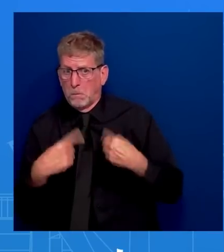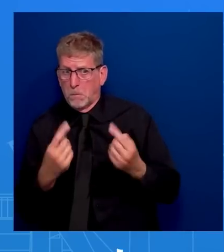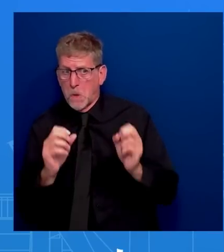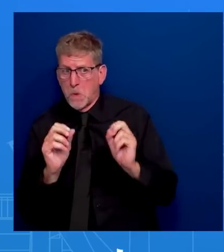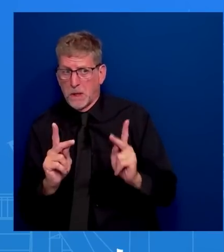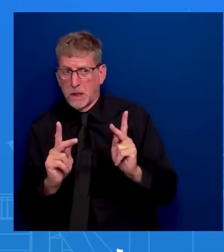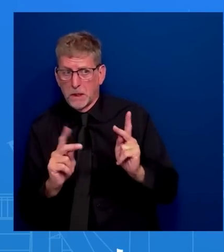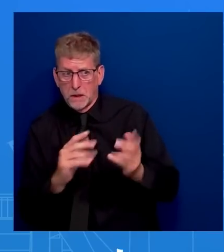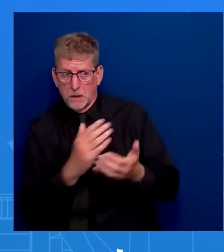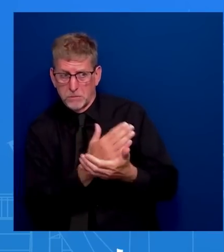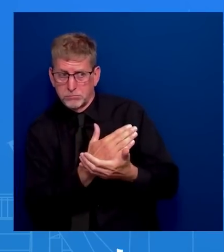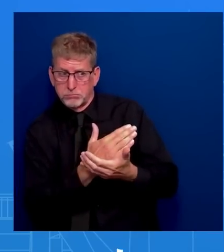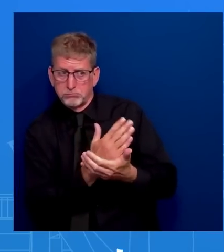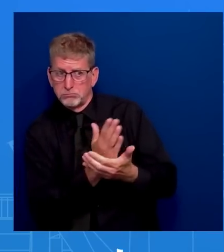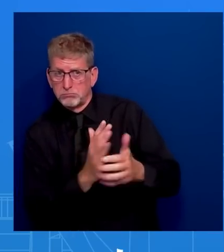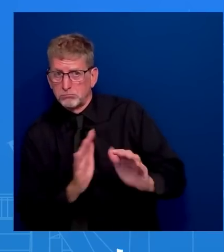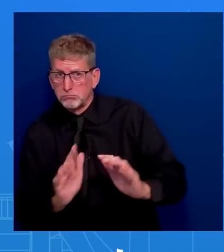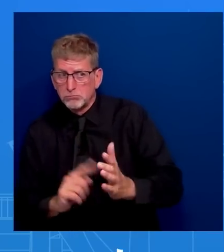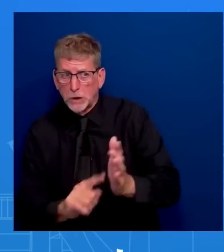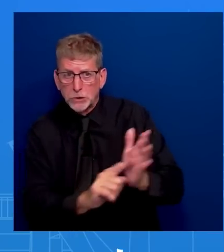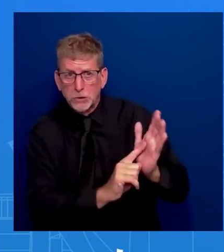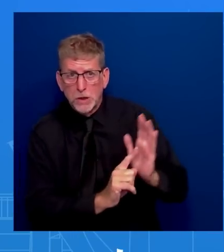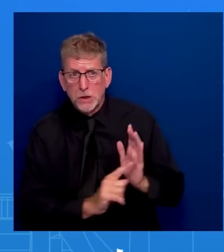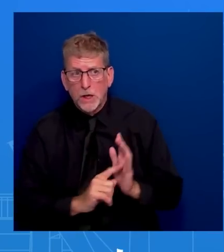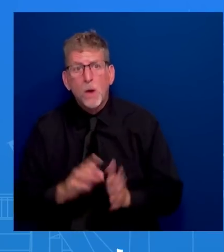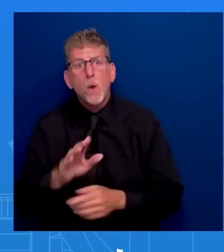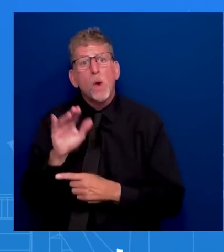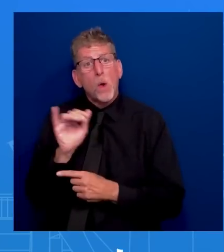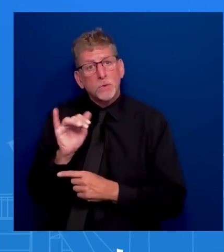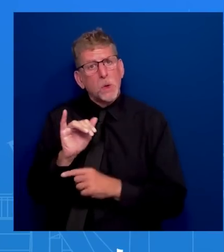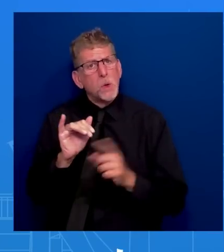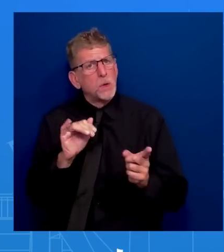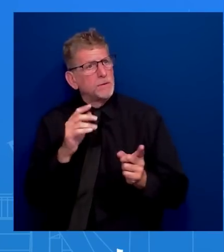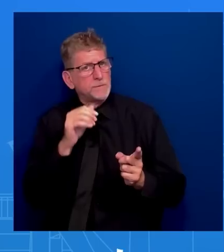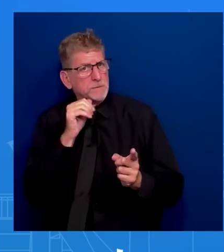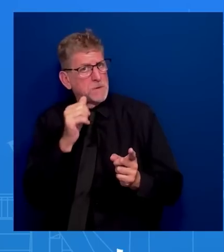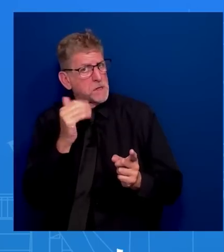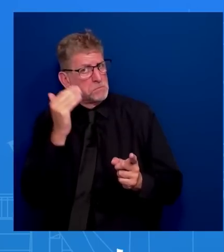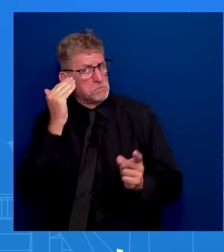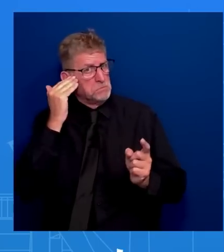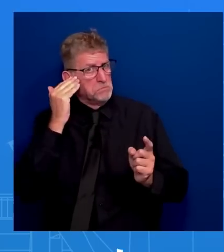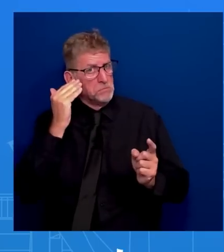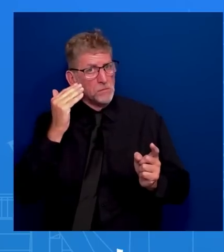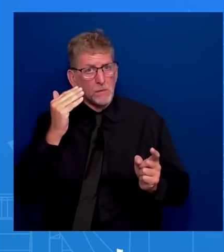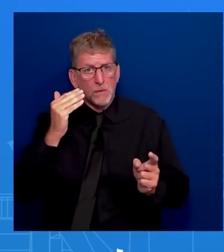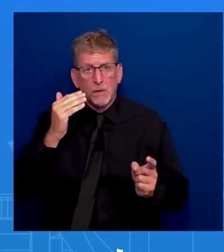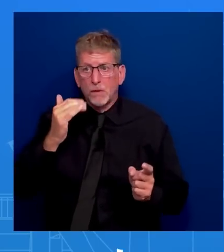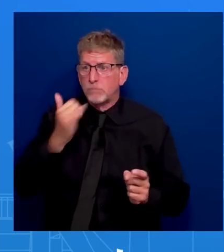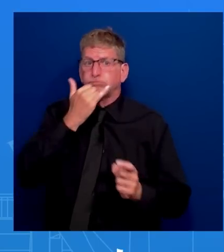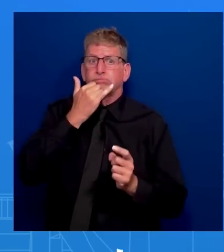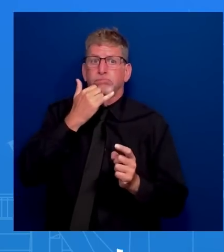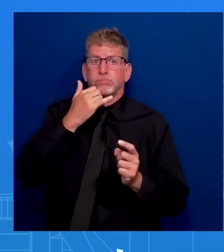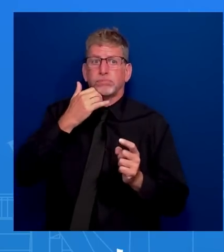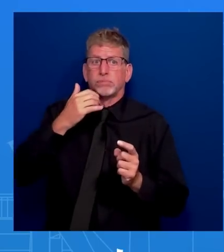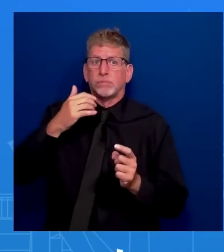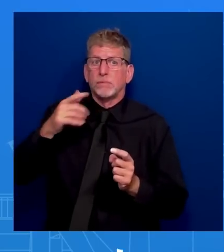ZNPP staff and applaud the Ukrainian authorities and oper- -- operators for their commitment to nuclear safety and security